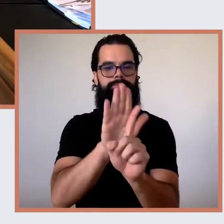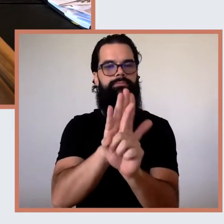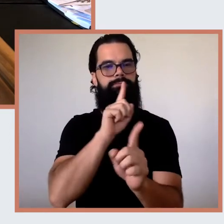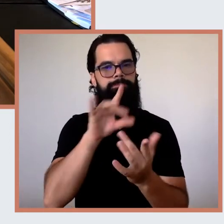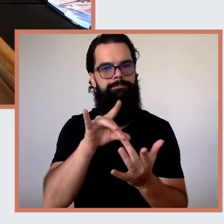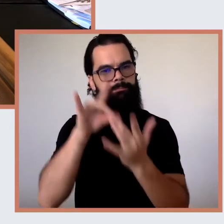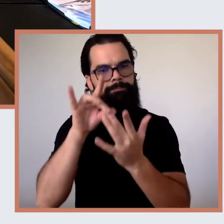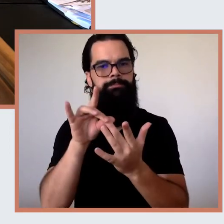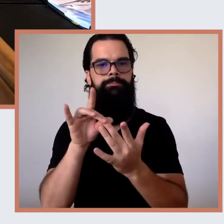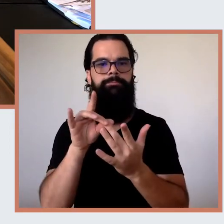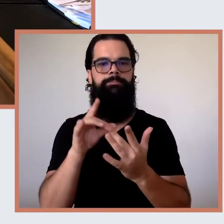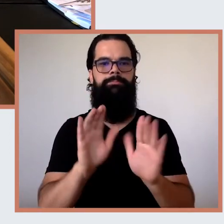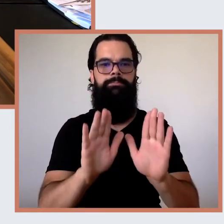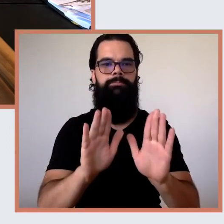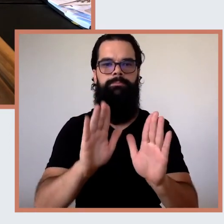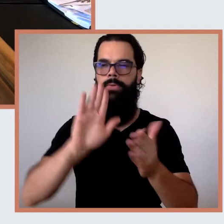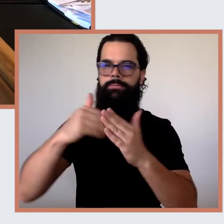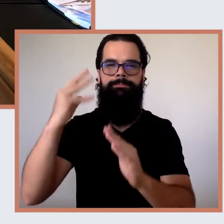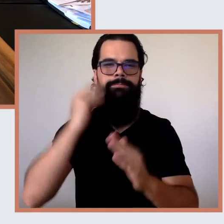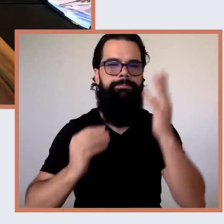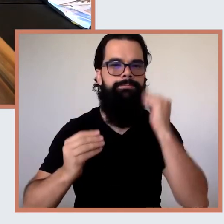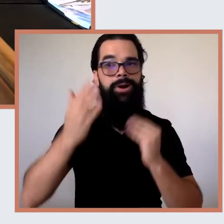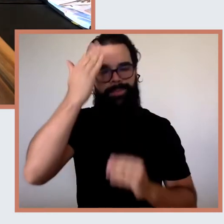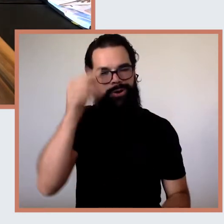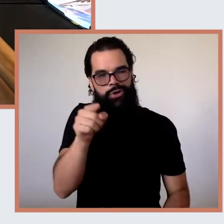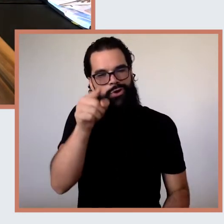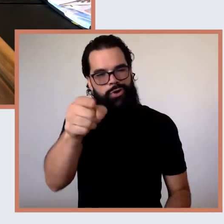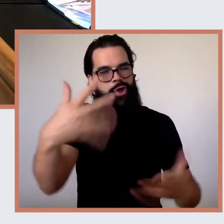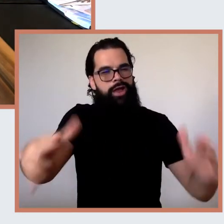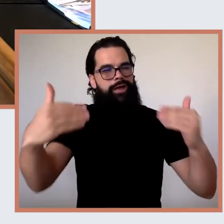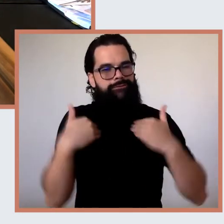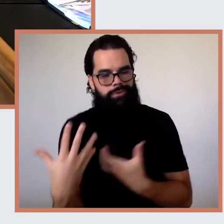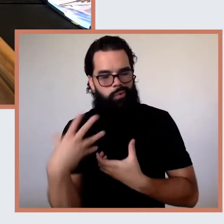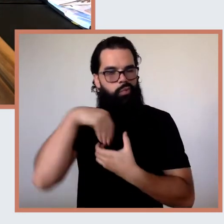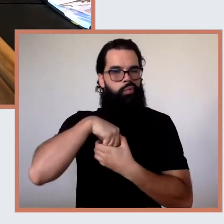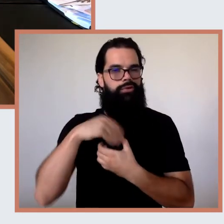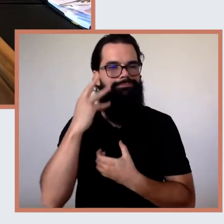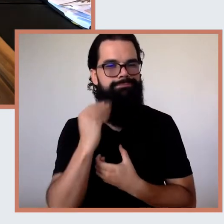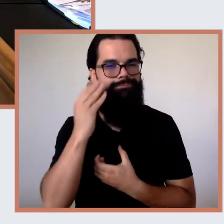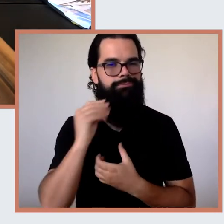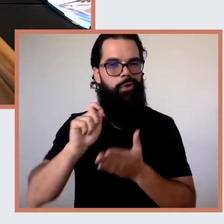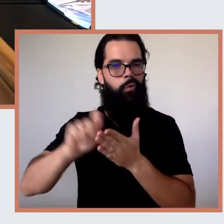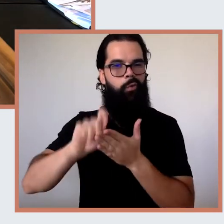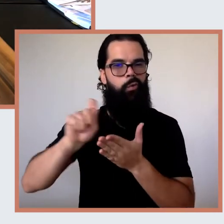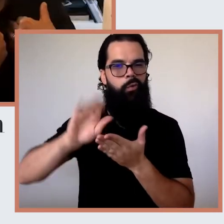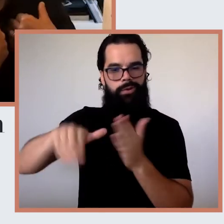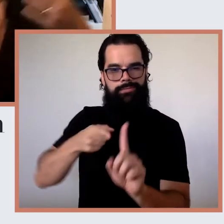When you are writing characters who are more unique and different than what you've experienced and written before,